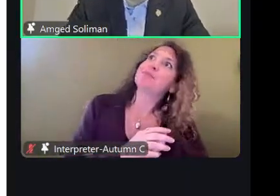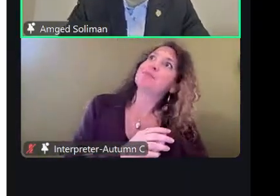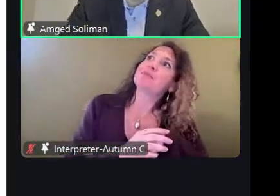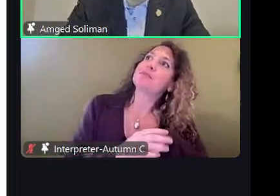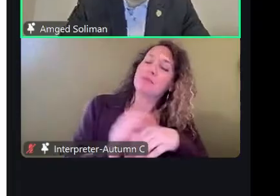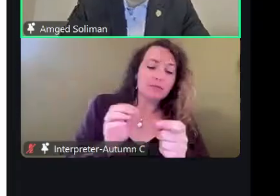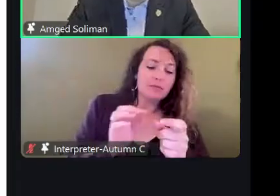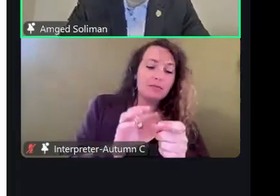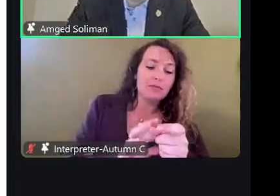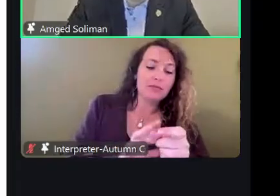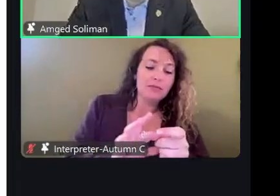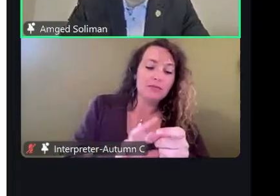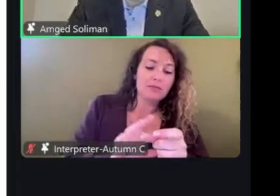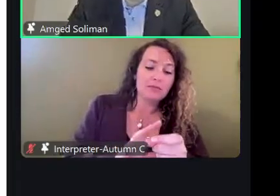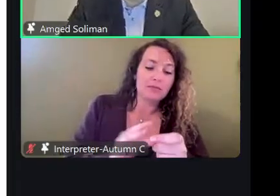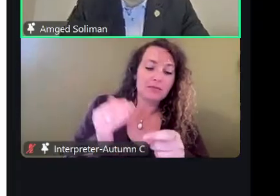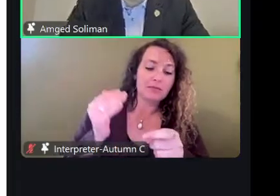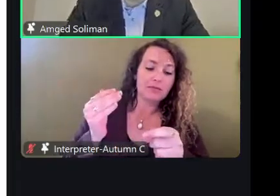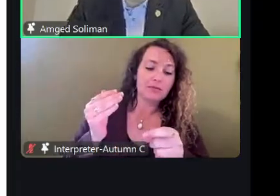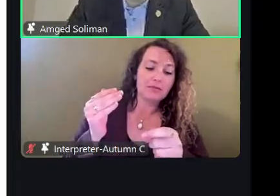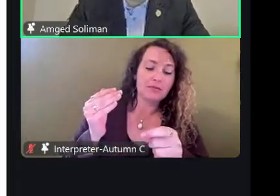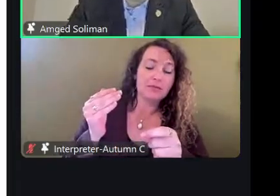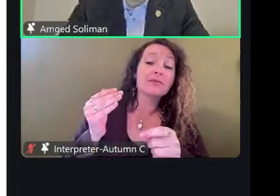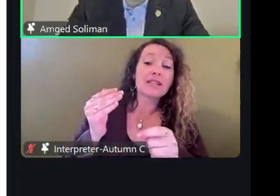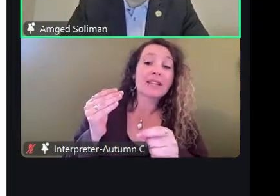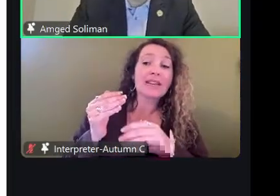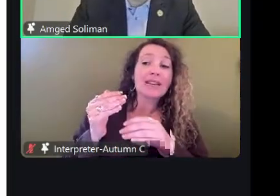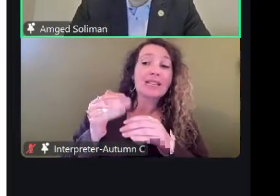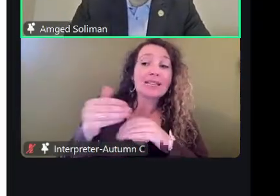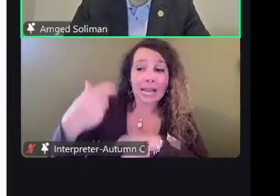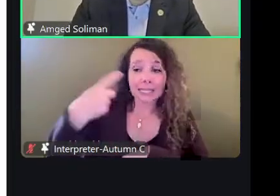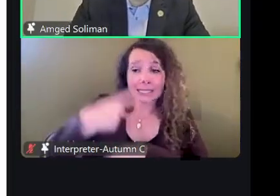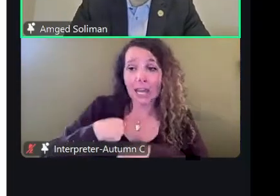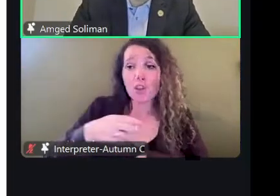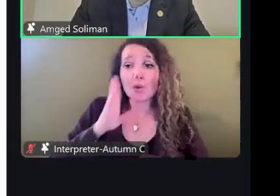the next day, you'll you'll see what happened the next day, but I would just mention that uh oops,